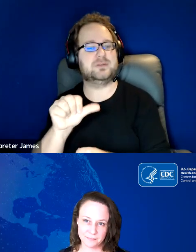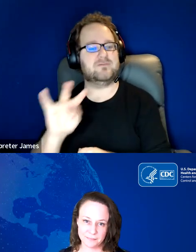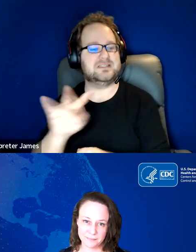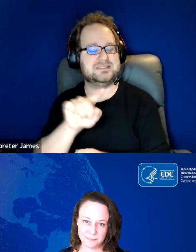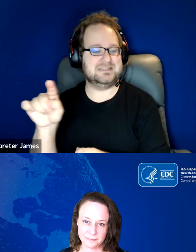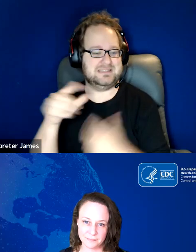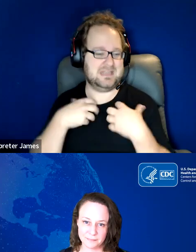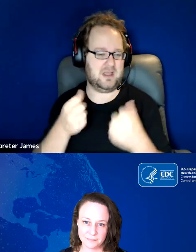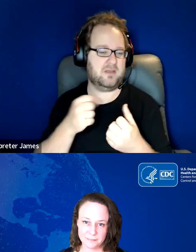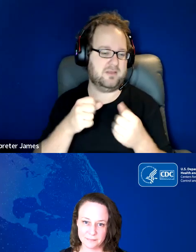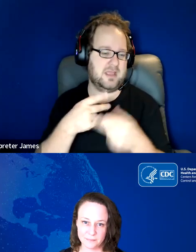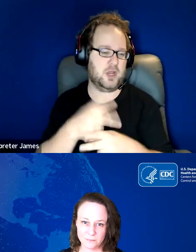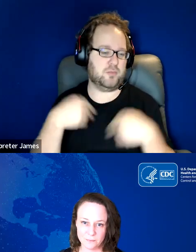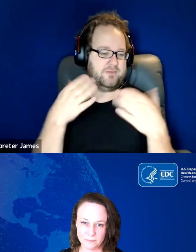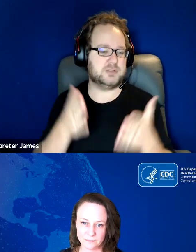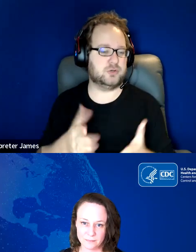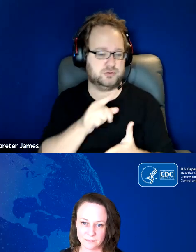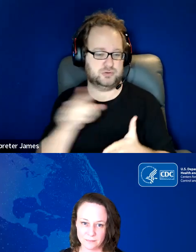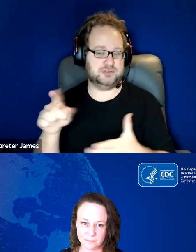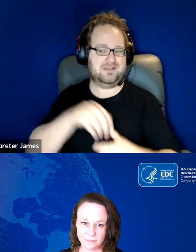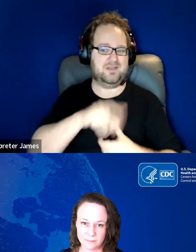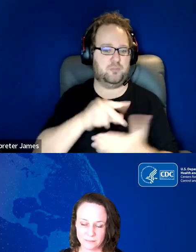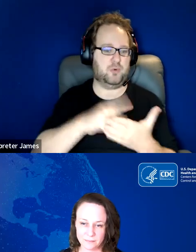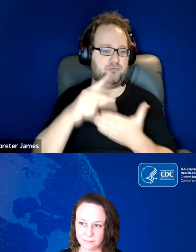providers in this program. We are strongly encouraging the